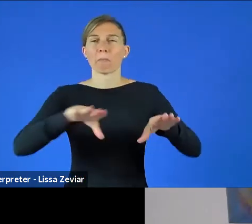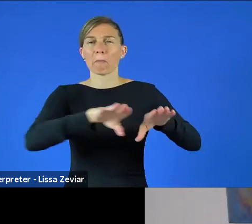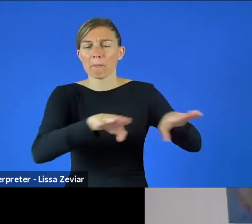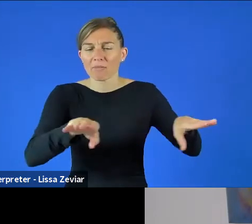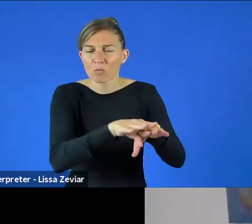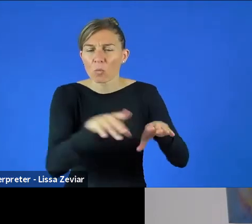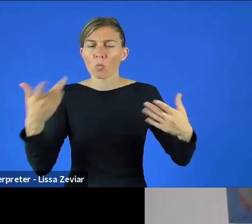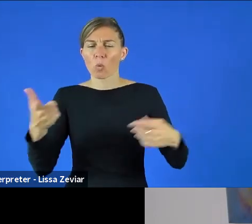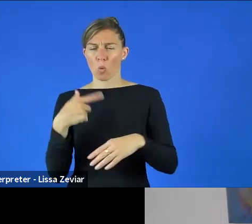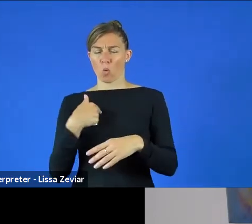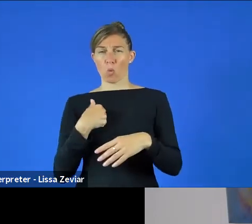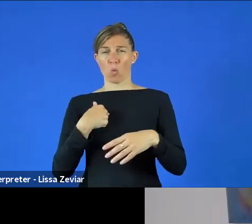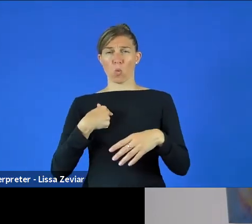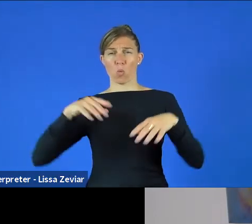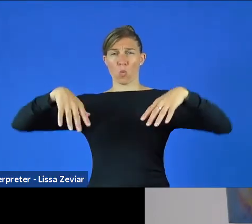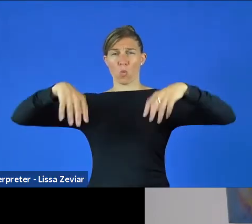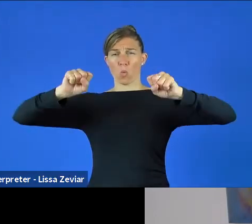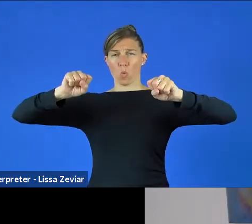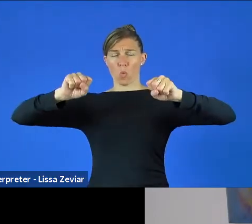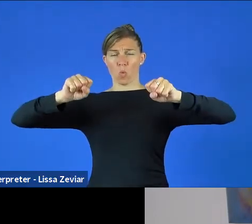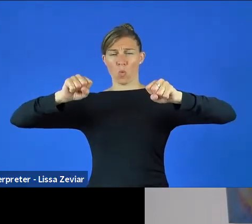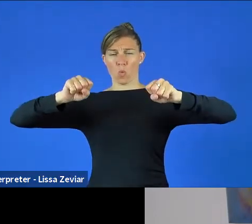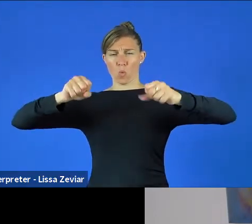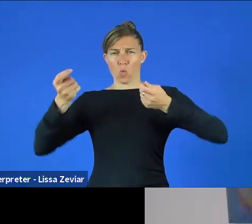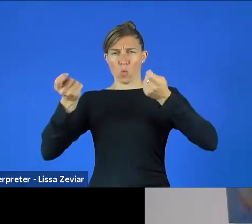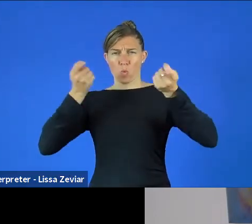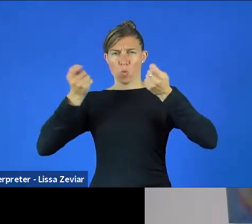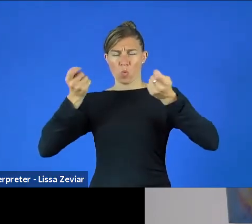hosting platforms, but also online market places and app stores